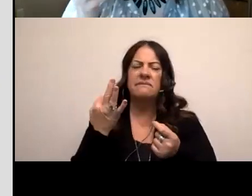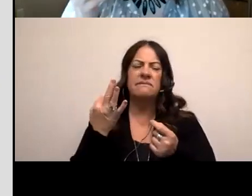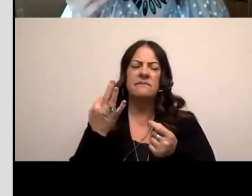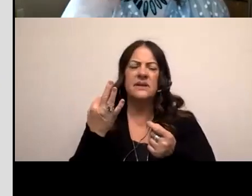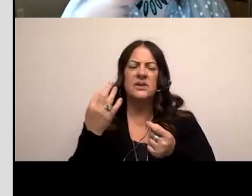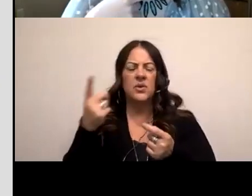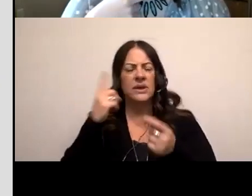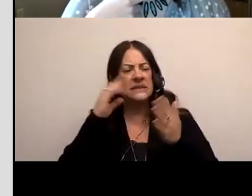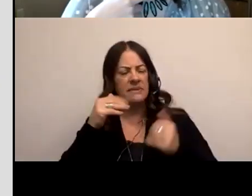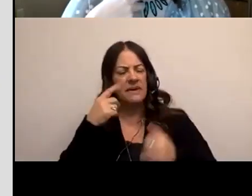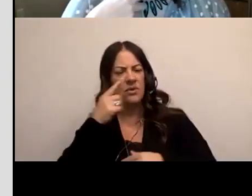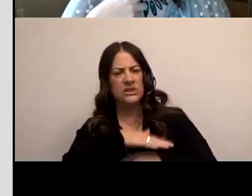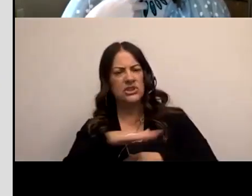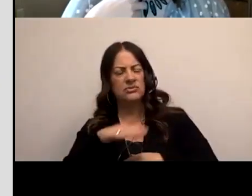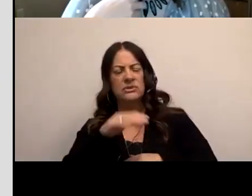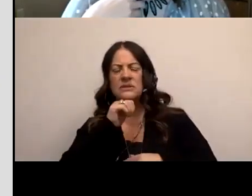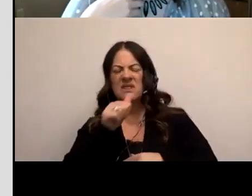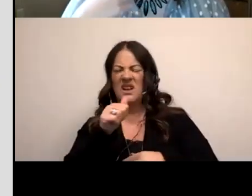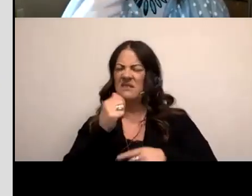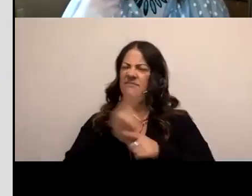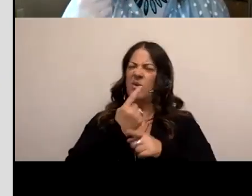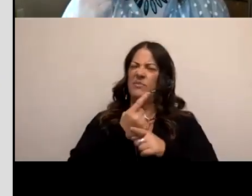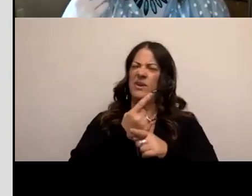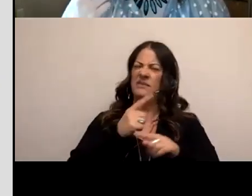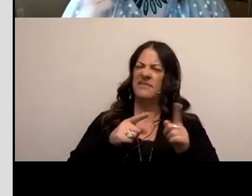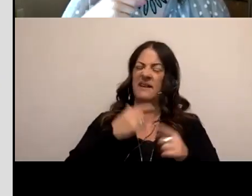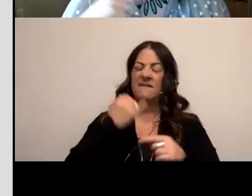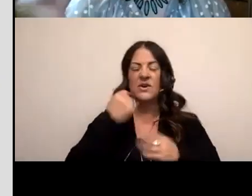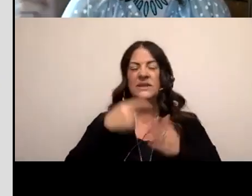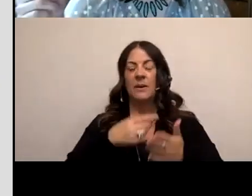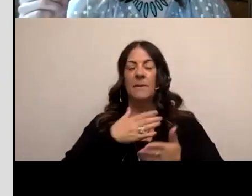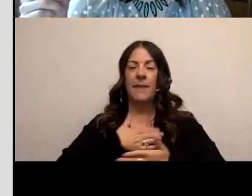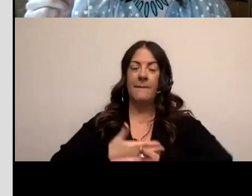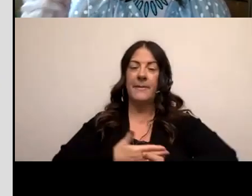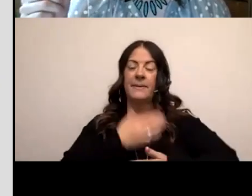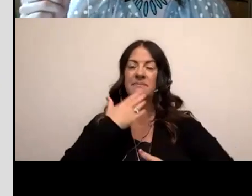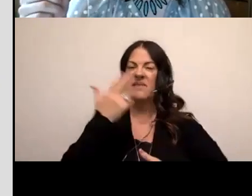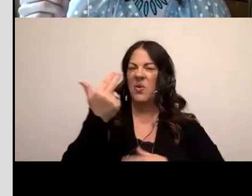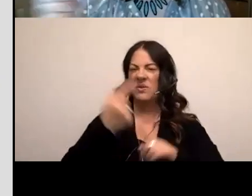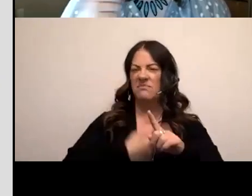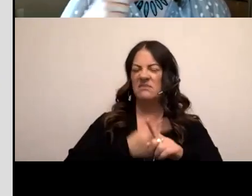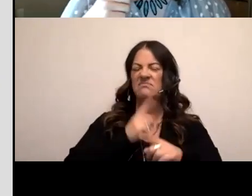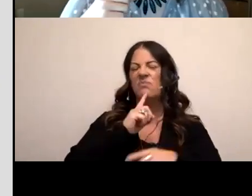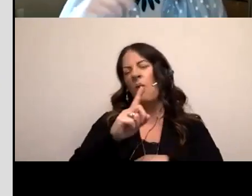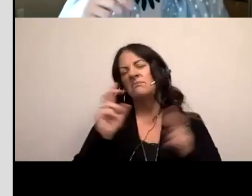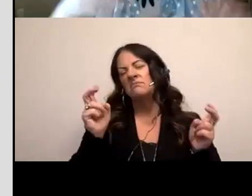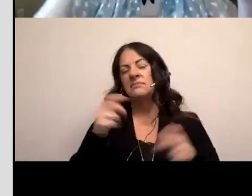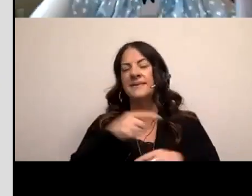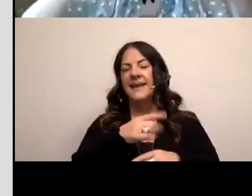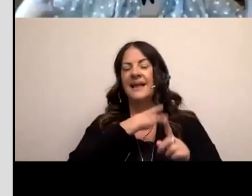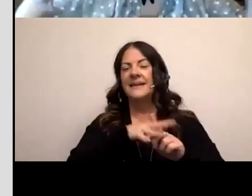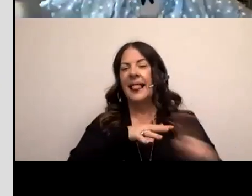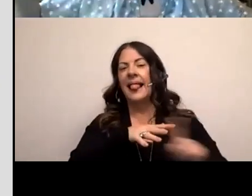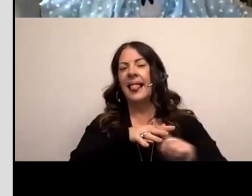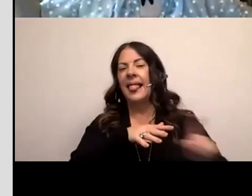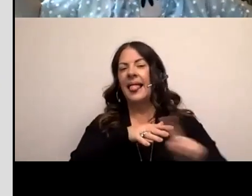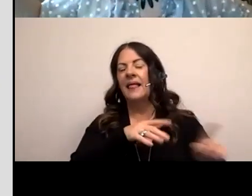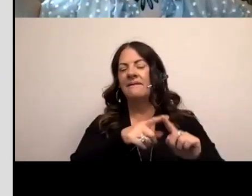SO I HAVE A 13 MONTH OLD AND HE LIKES TO EXCAPE FROM THE LIVING ROOM SO WE SET UP THESE BARRIERS